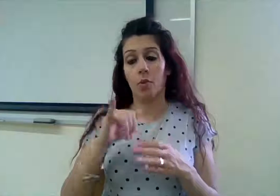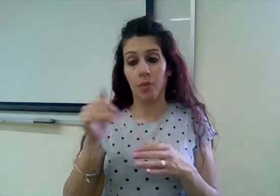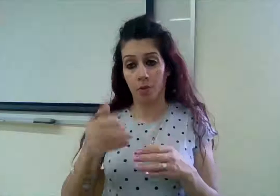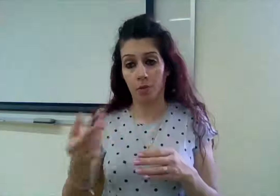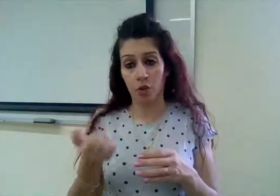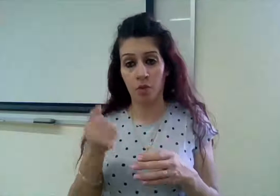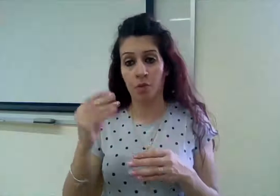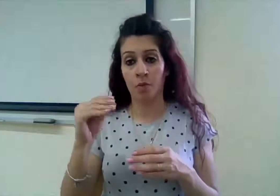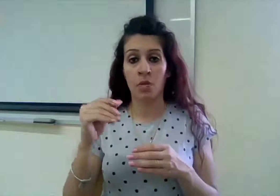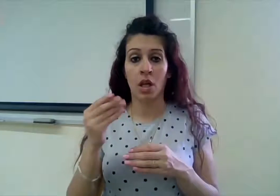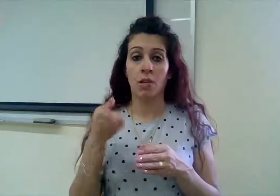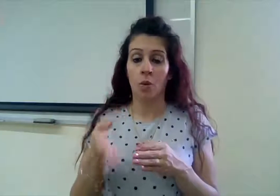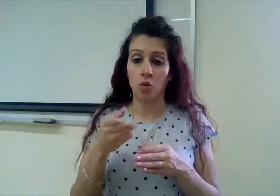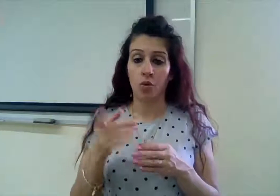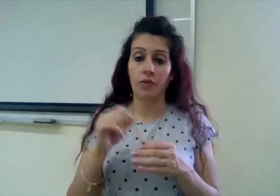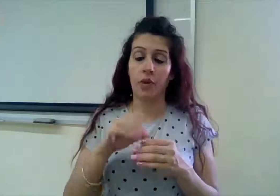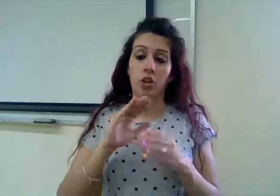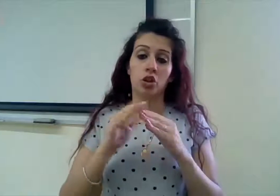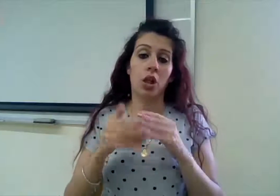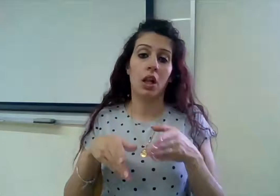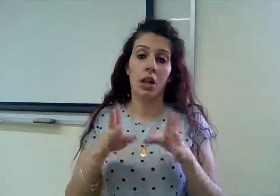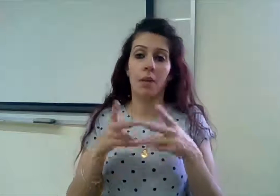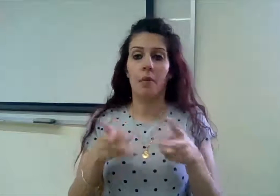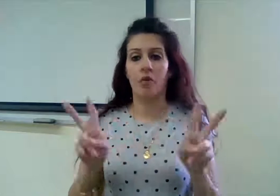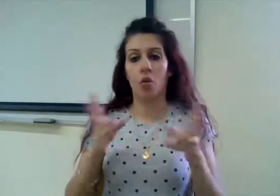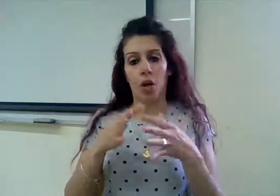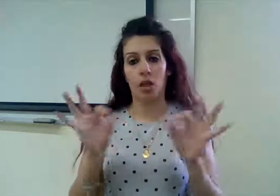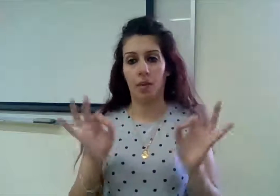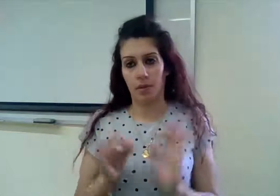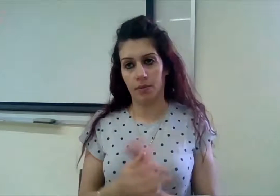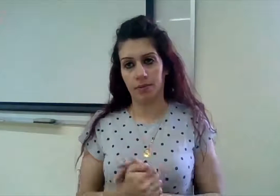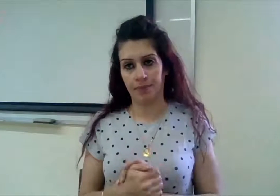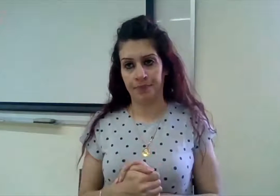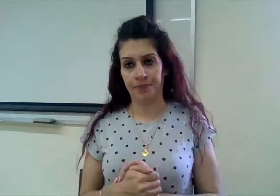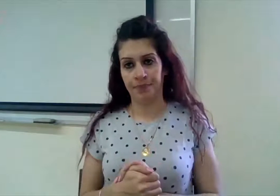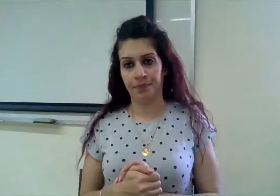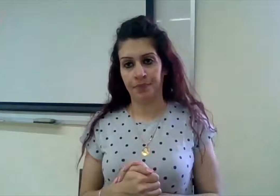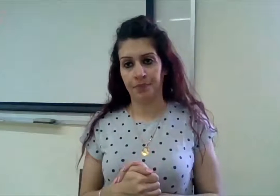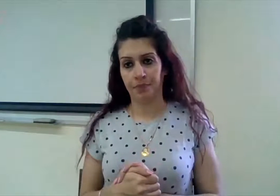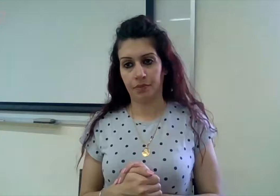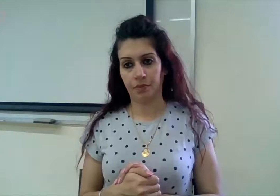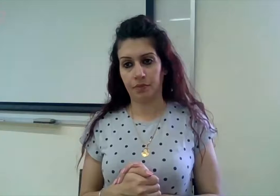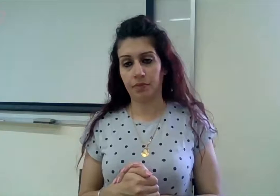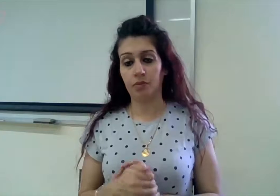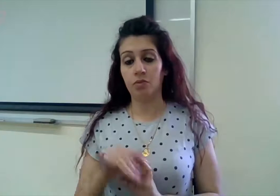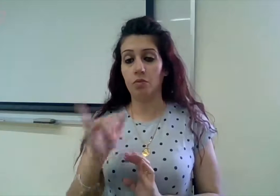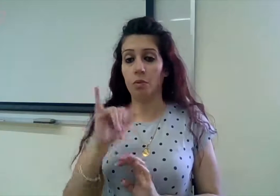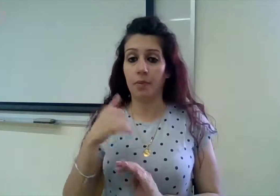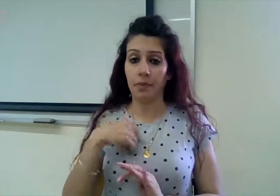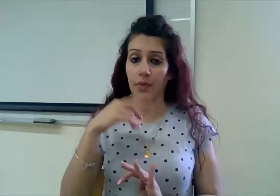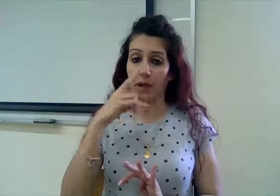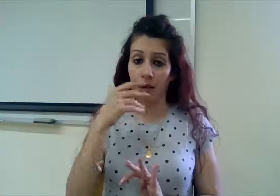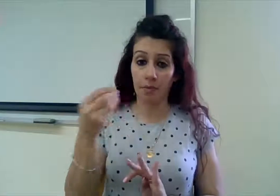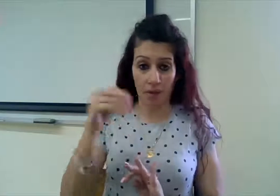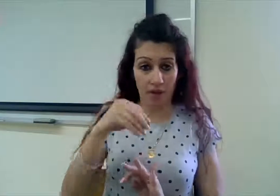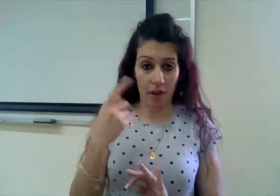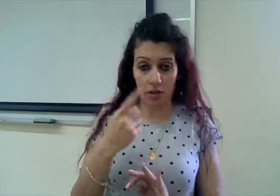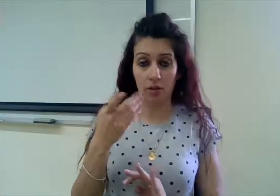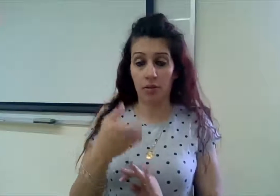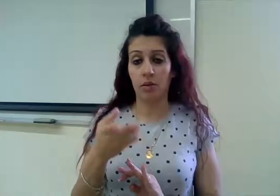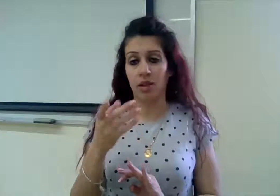program of activities for the day making materials and and stories actually